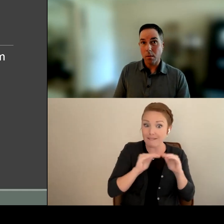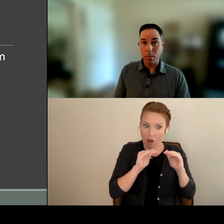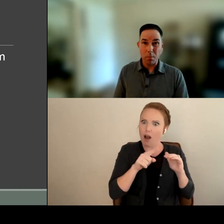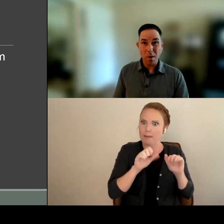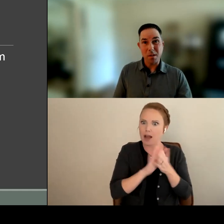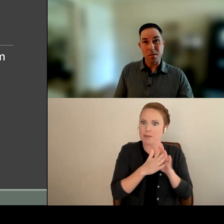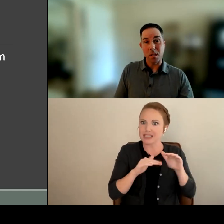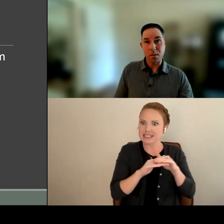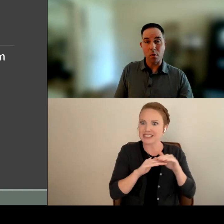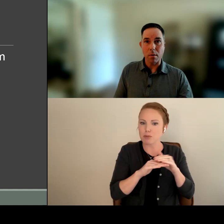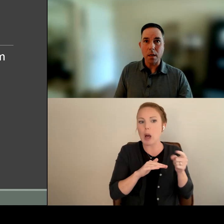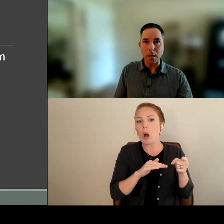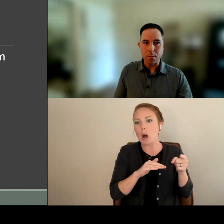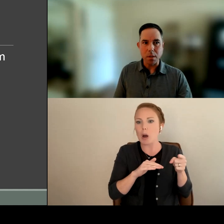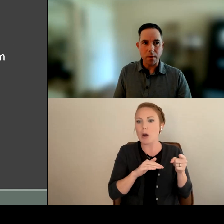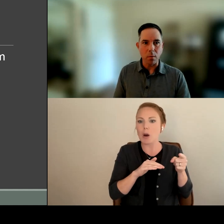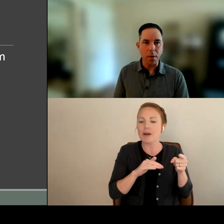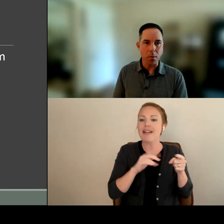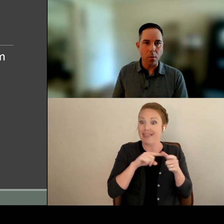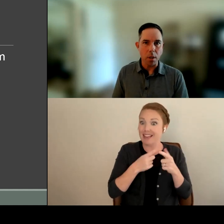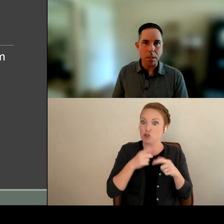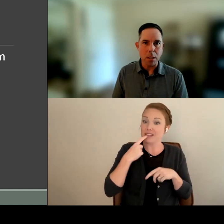work, you can point to those ceilings more directly, specifically within your organization.